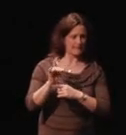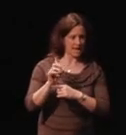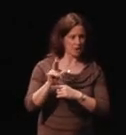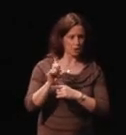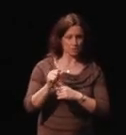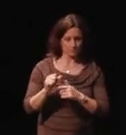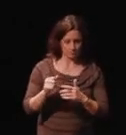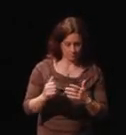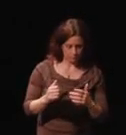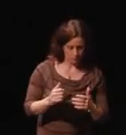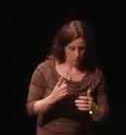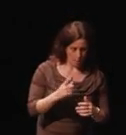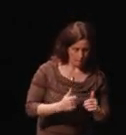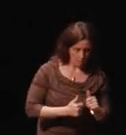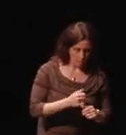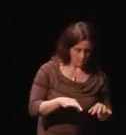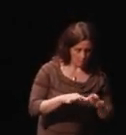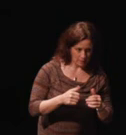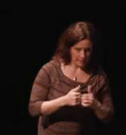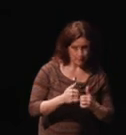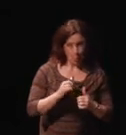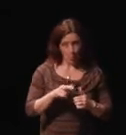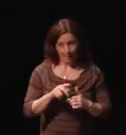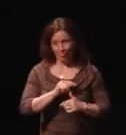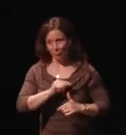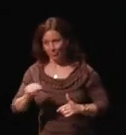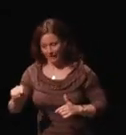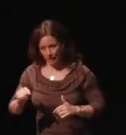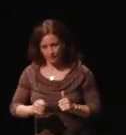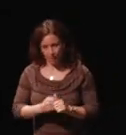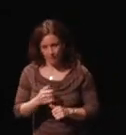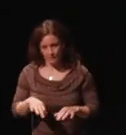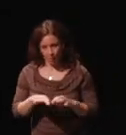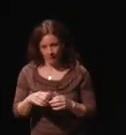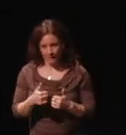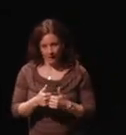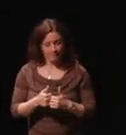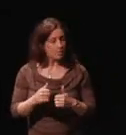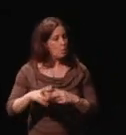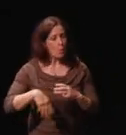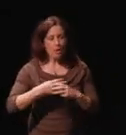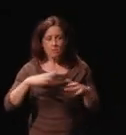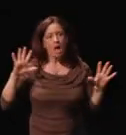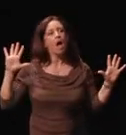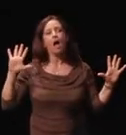game. It just took the world by storm.